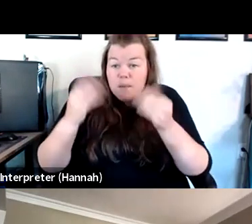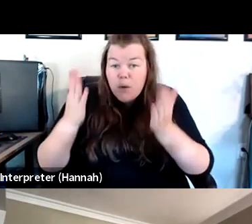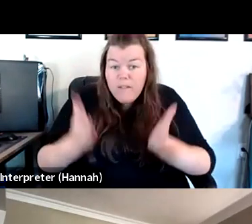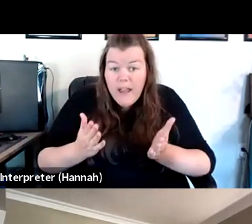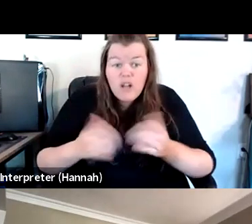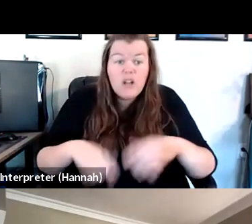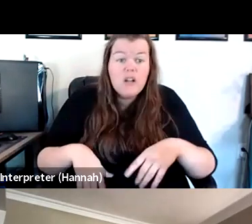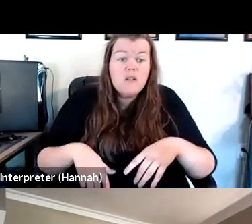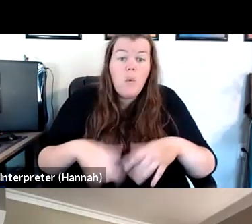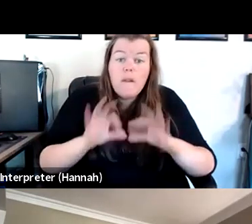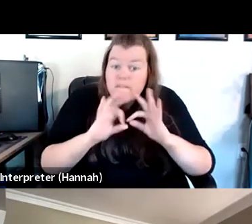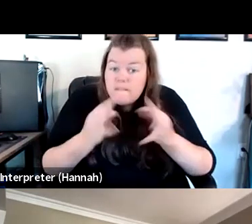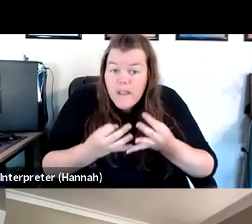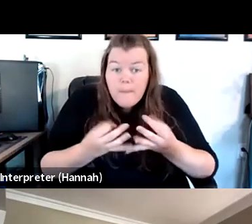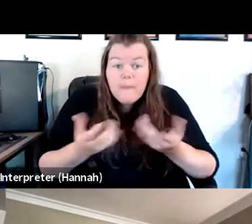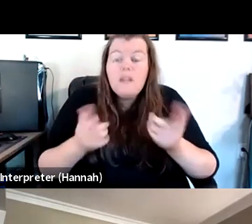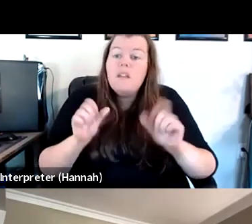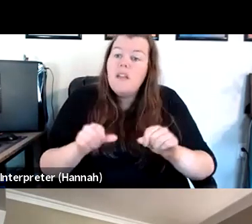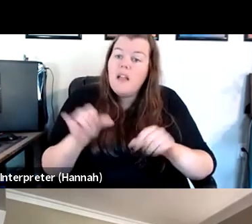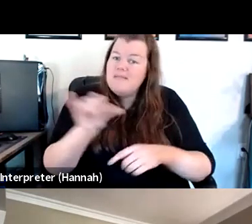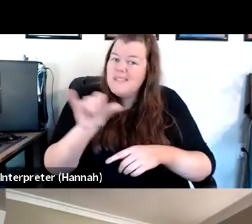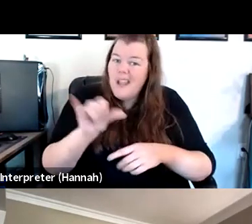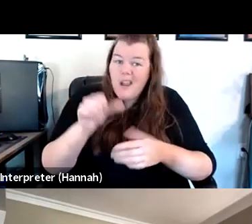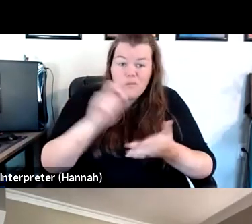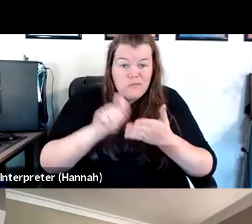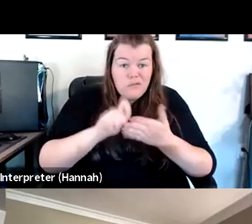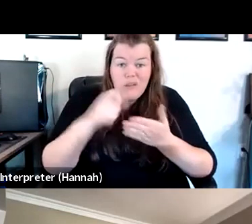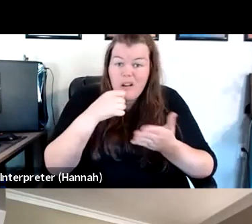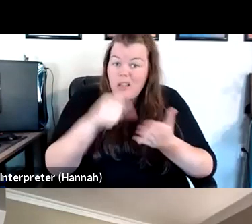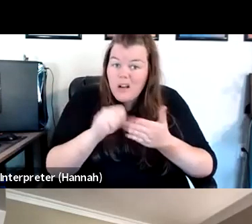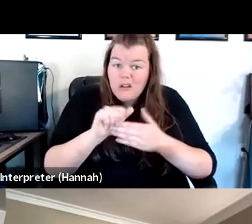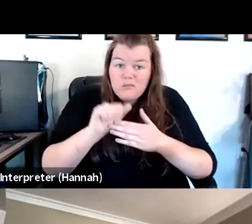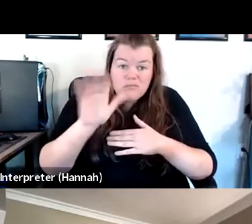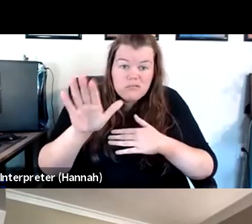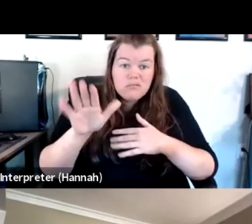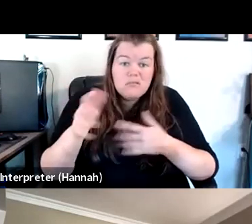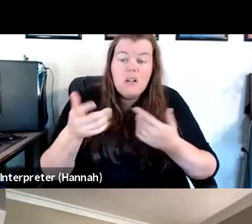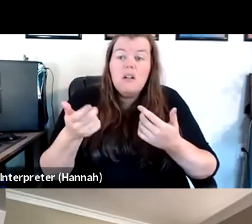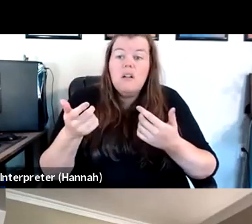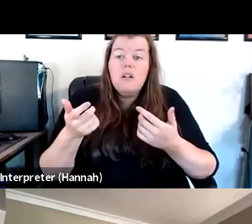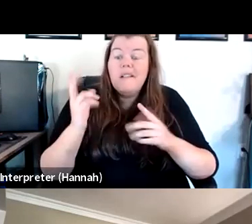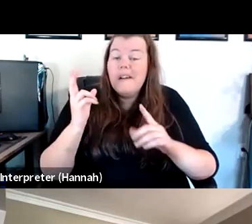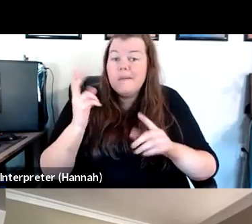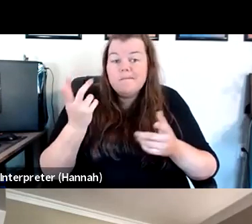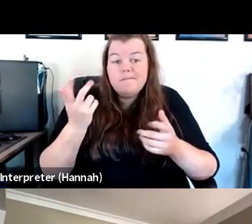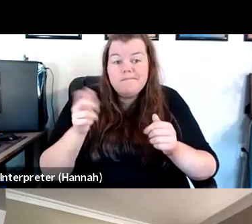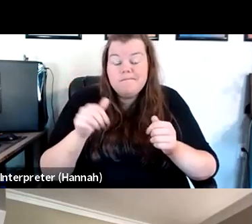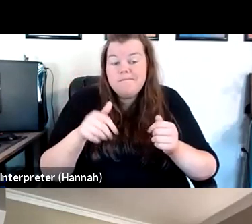loved ones could do something similar um you know file into the the guardianship action